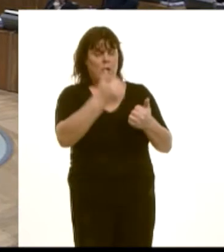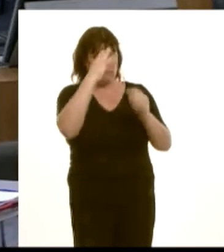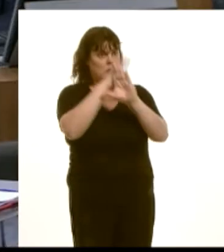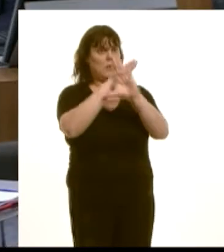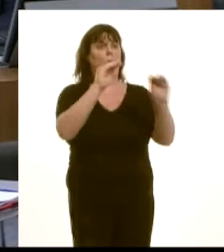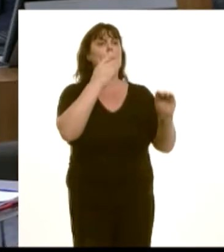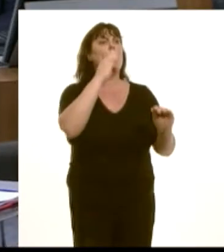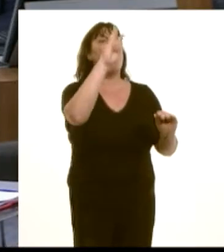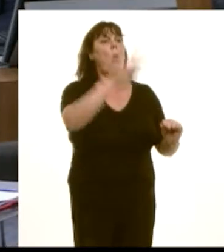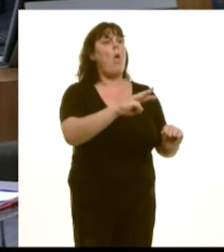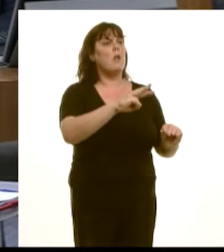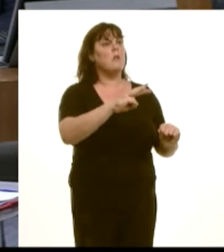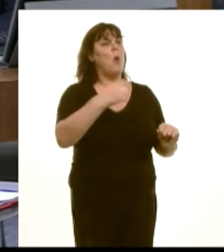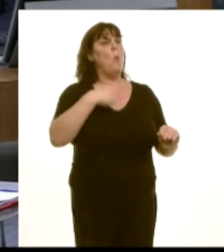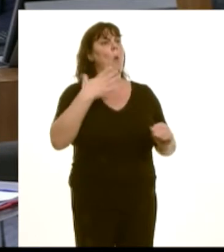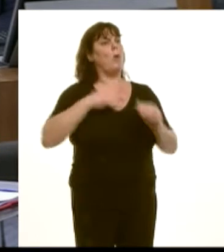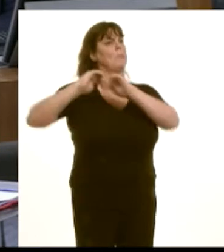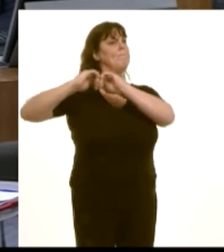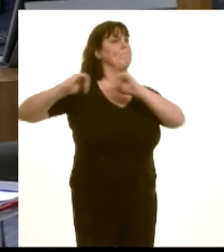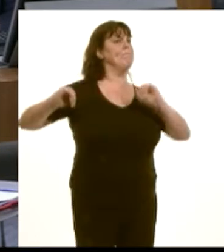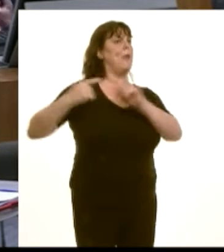that. Let her tell the people of Wales that what she actually wants is for not a single